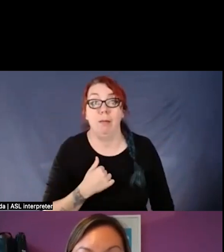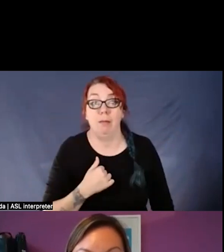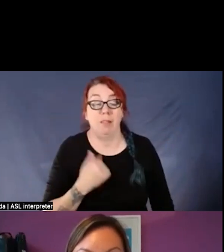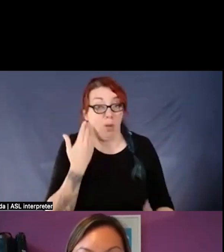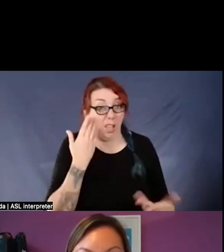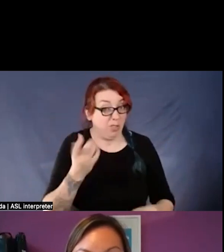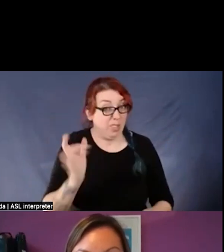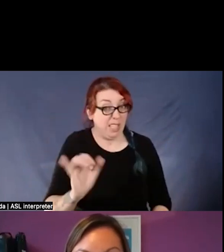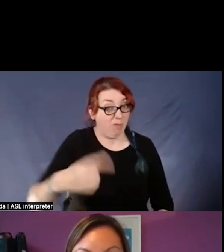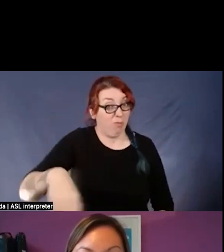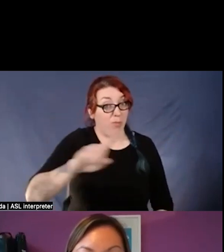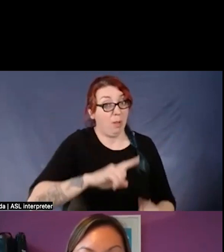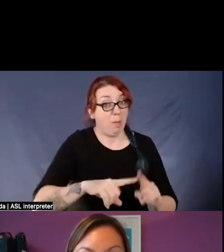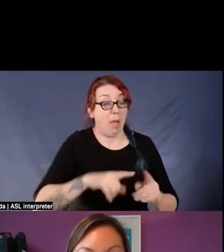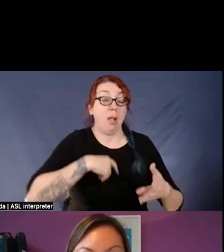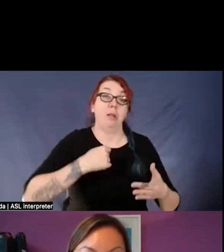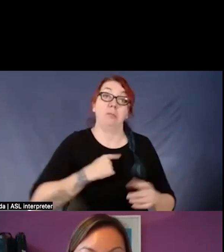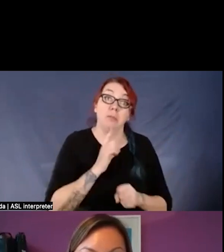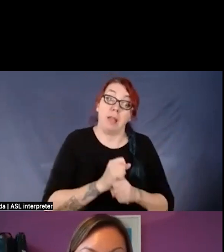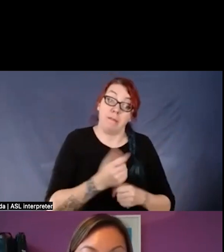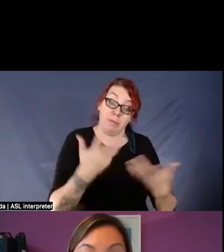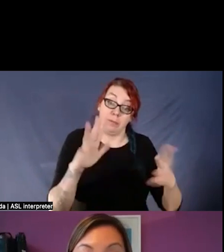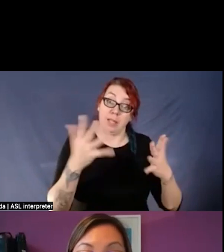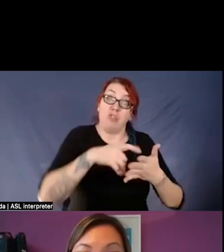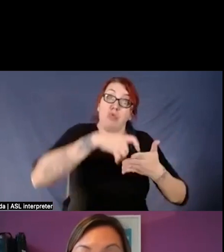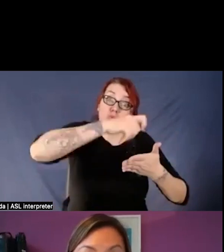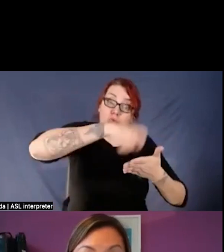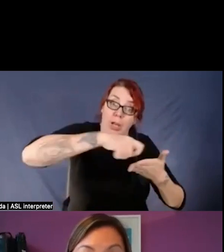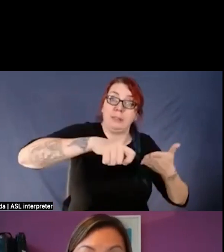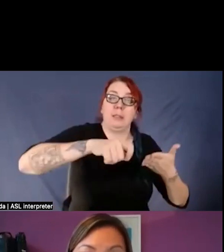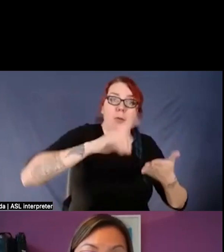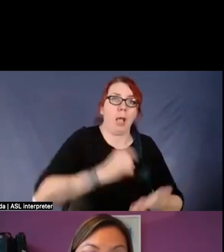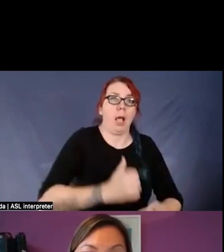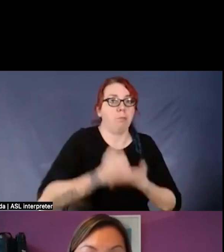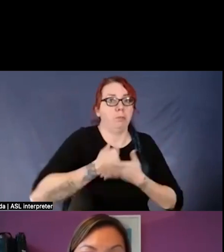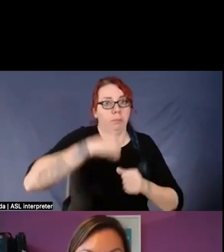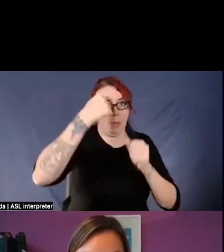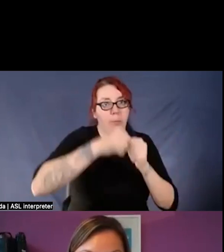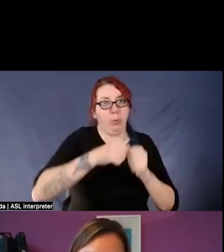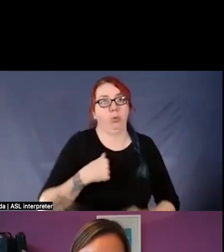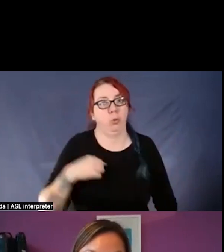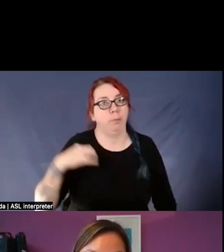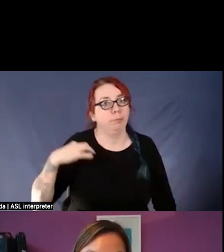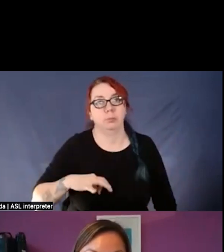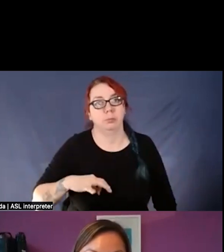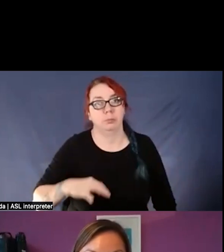just writing things down gives me the sense that I'm the boss of my task and not my computer. I